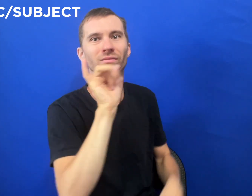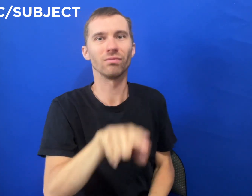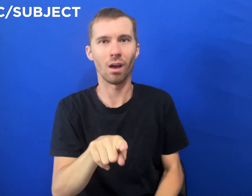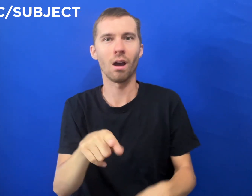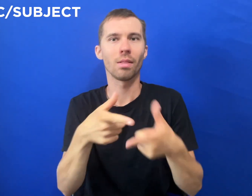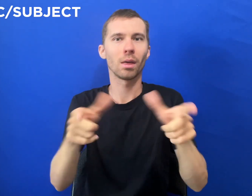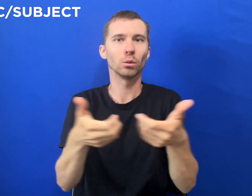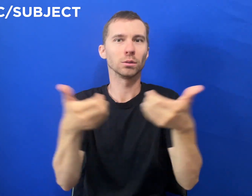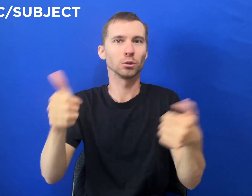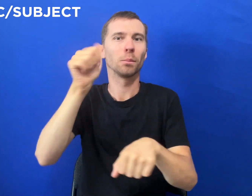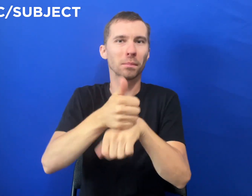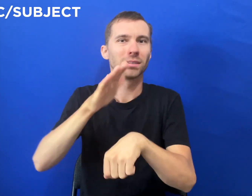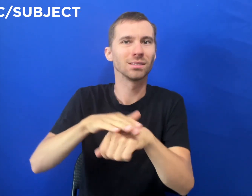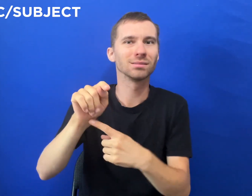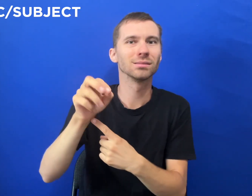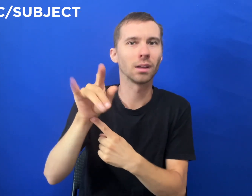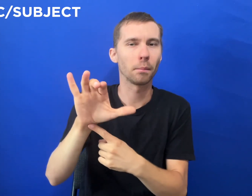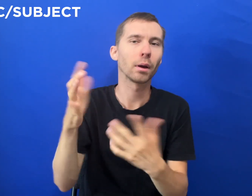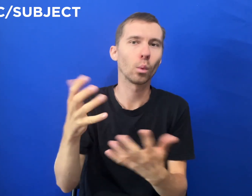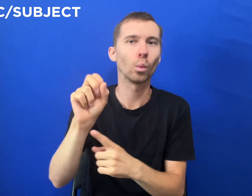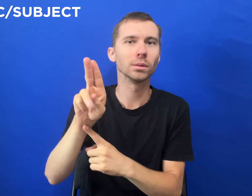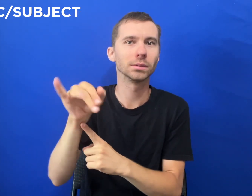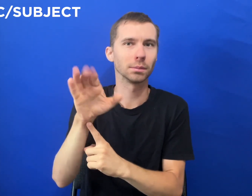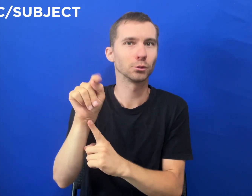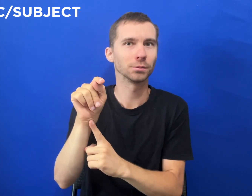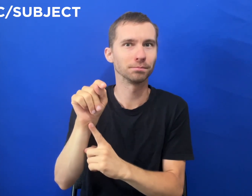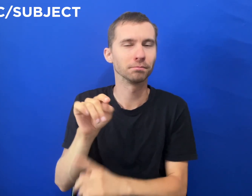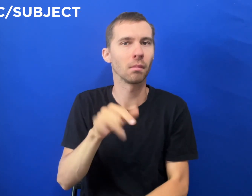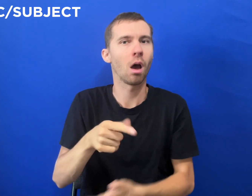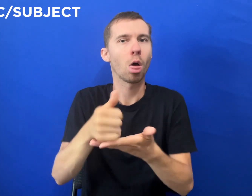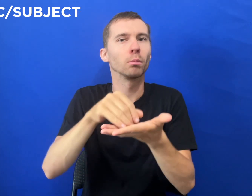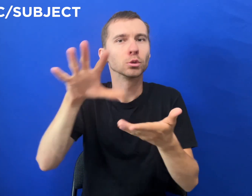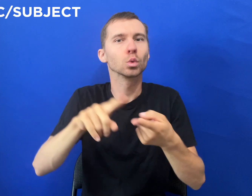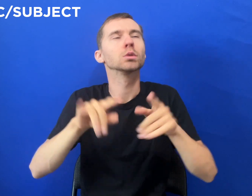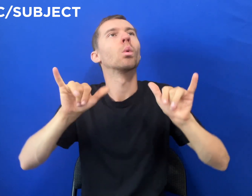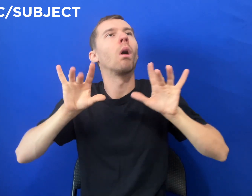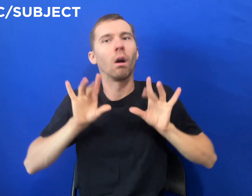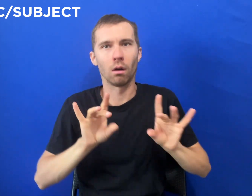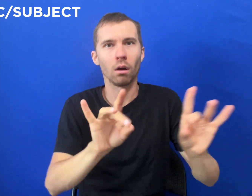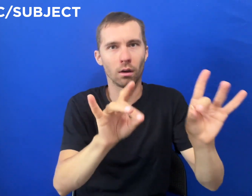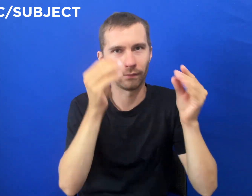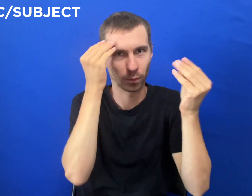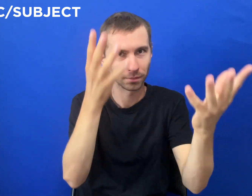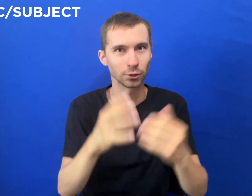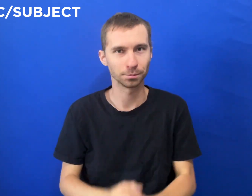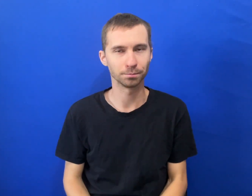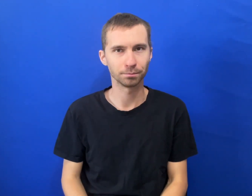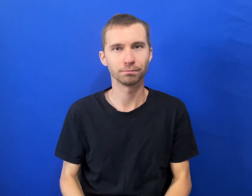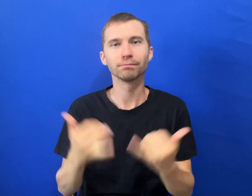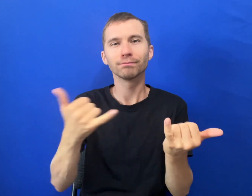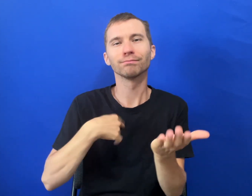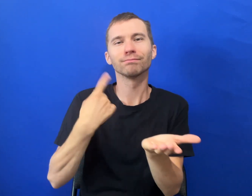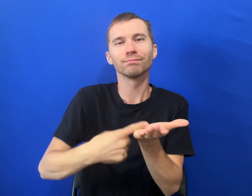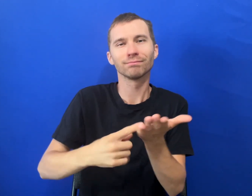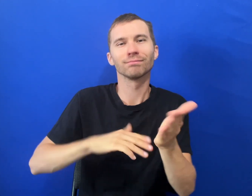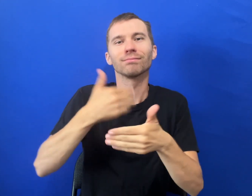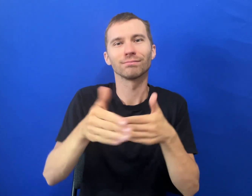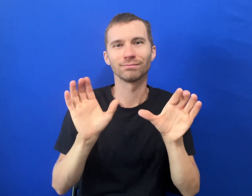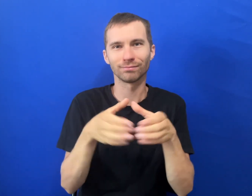That is language separation based on topic or subject. This helps students to process information better. Now, I'm going to discuss the next category.